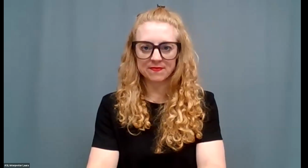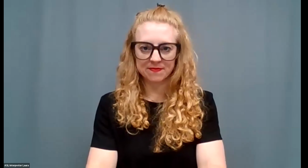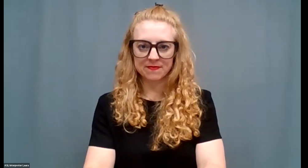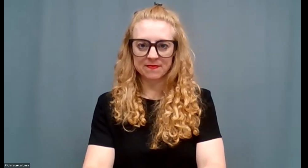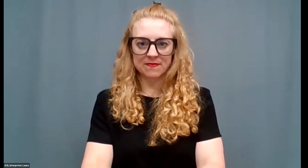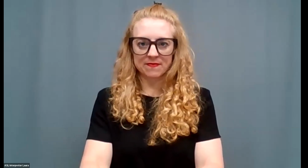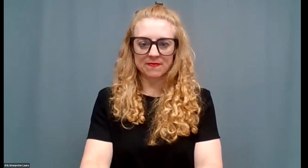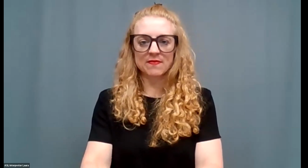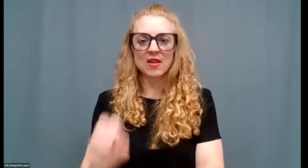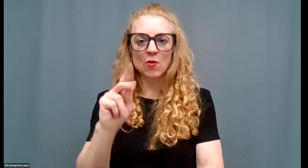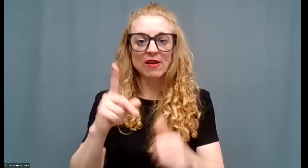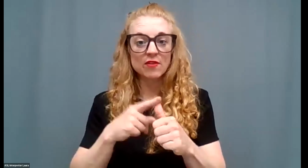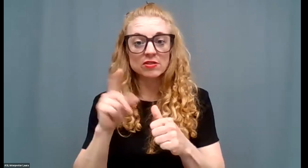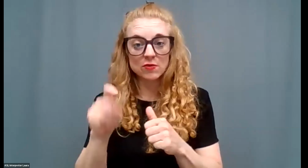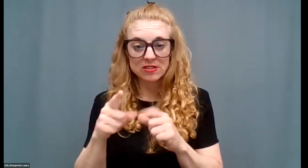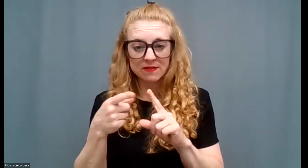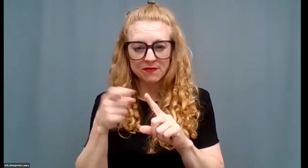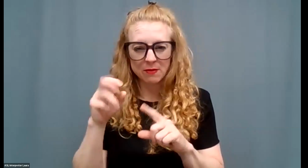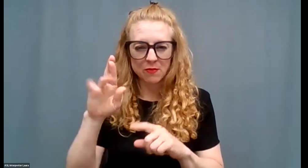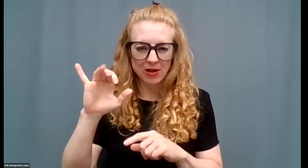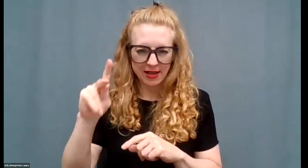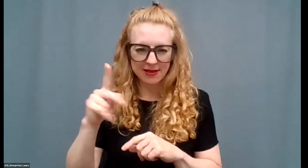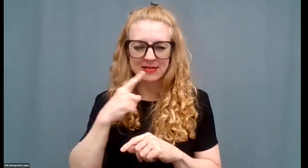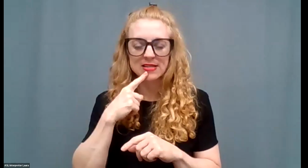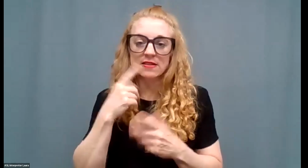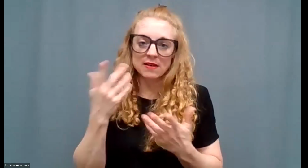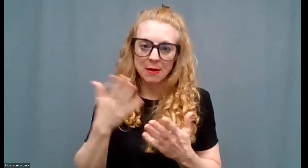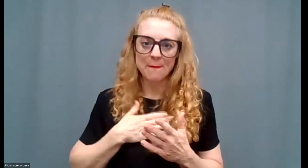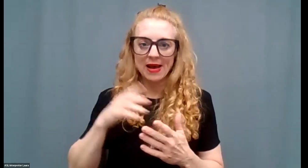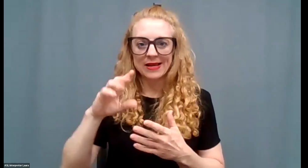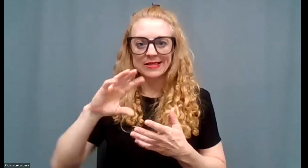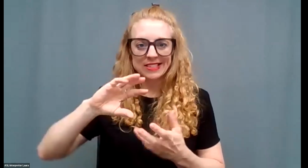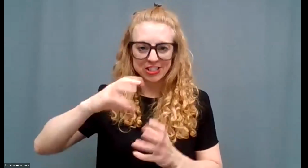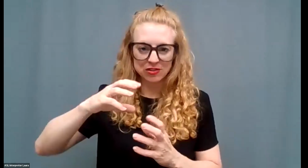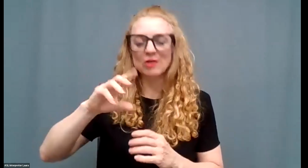so first one is from Rick it says since my dishwasher oven still oven